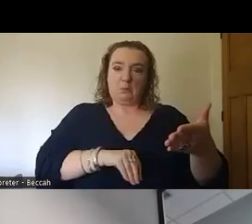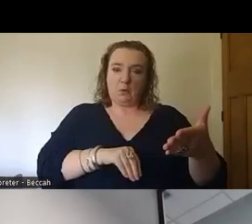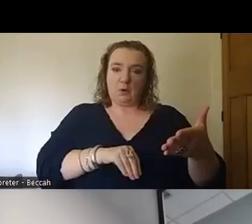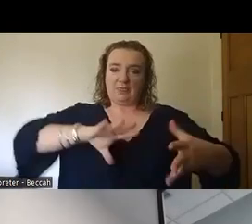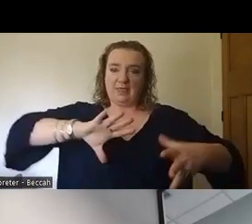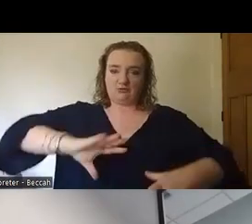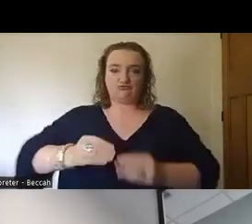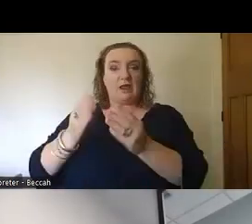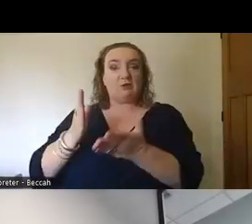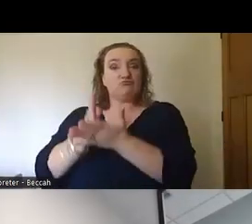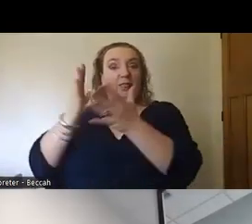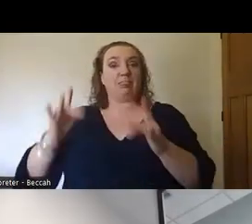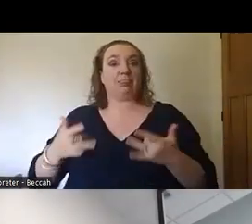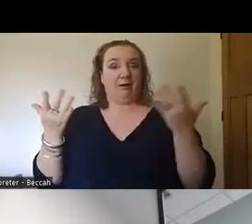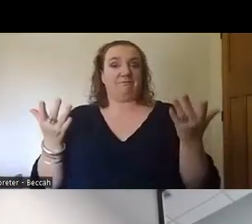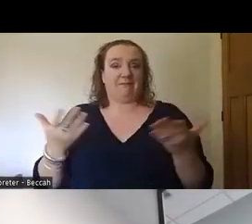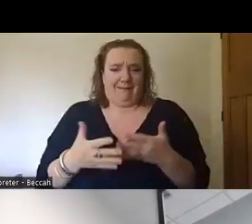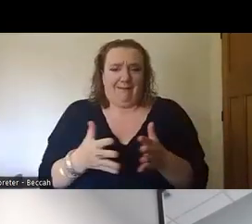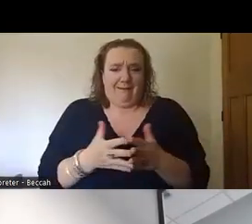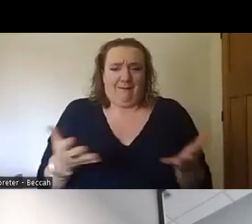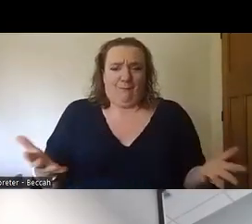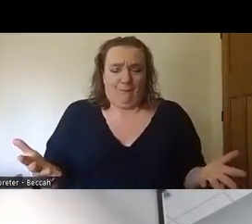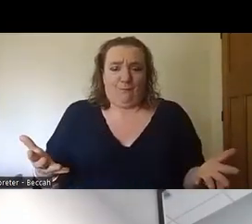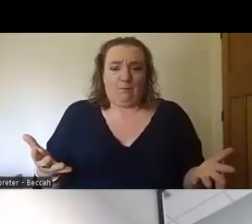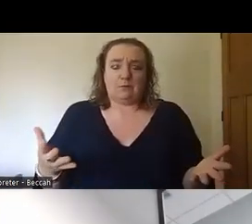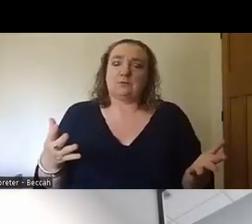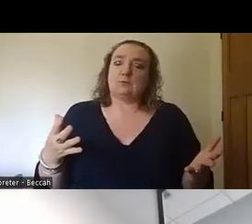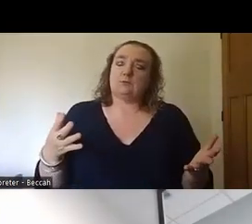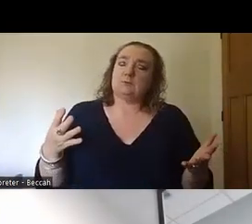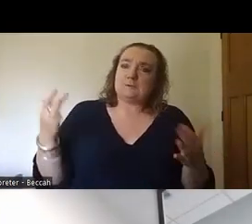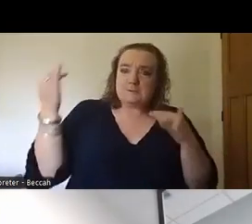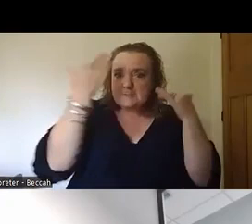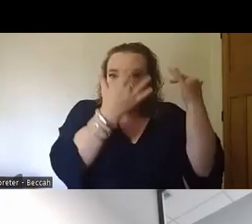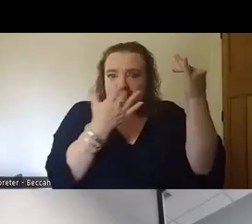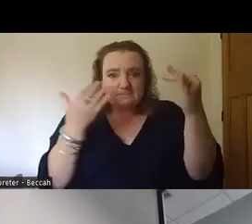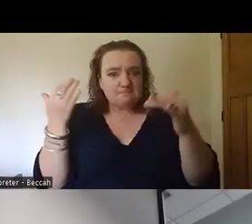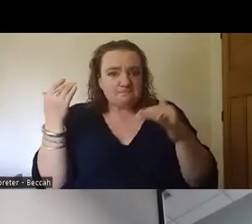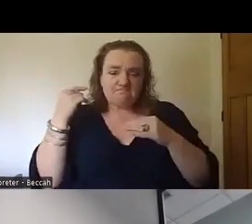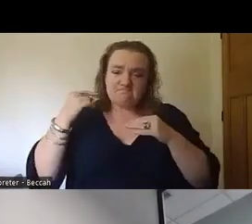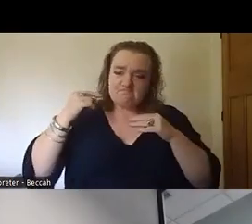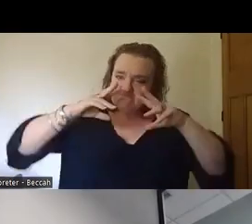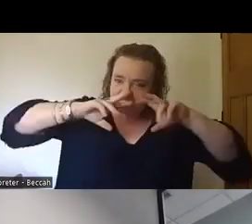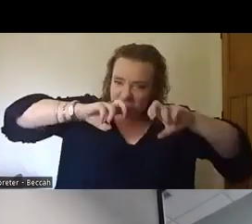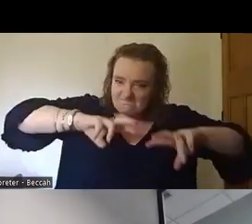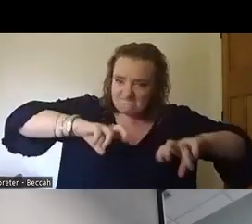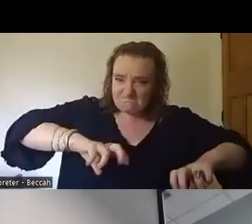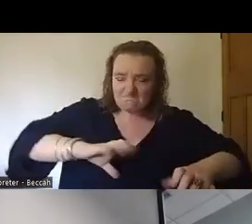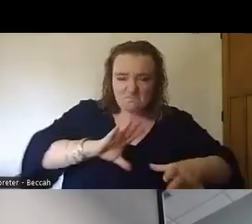And so we did quite a lot of deep diving, really around understanding what inclusive curriculum means,